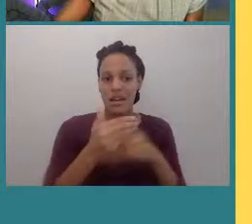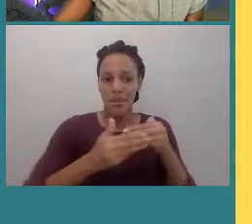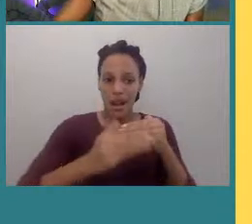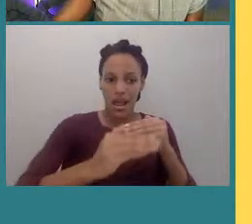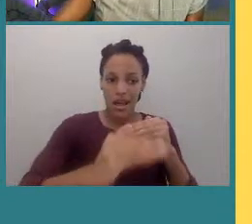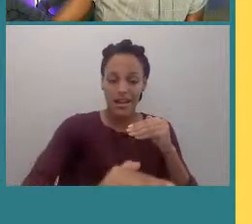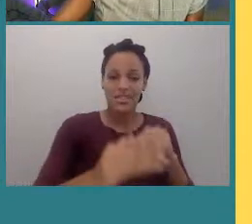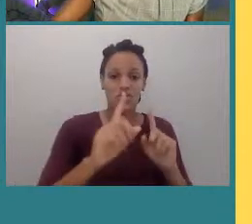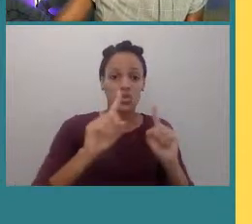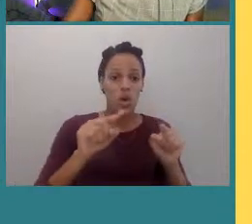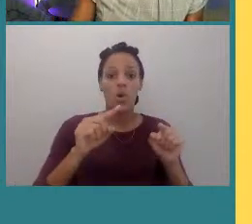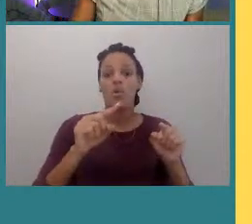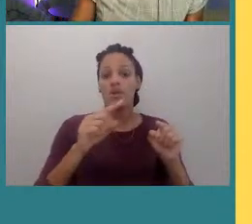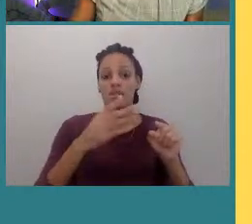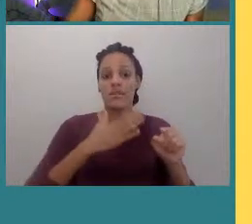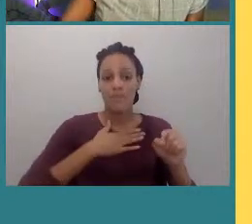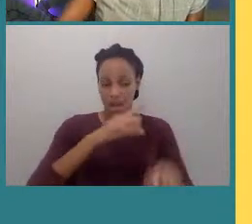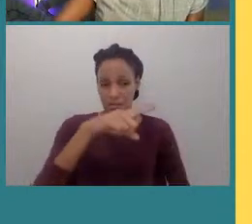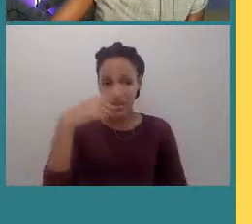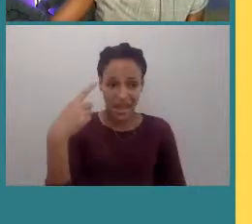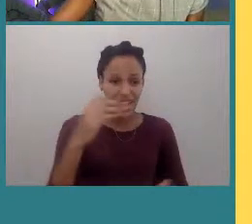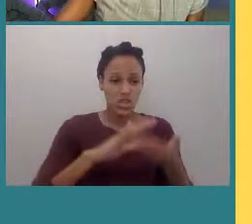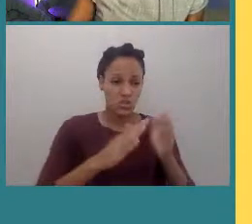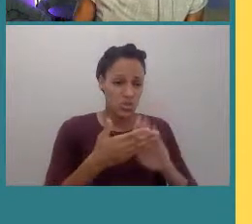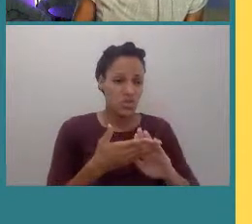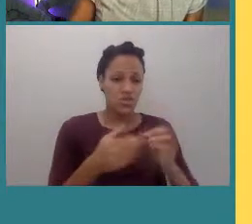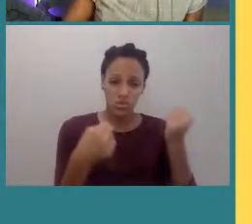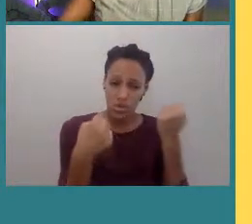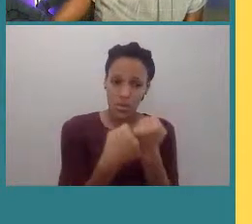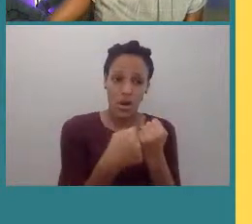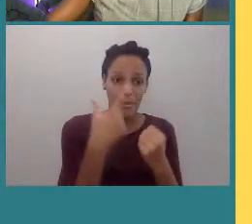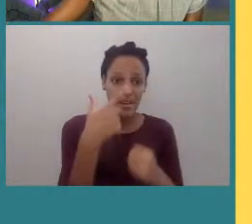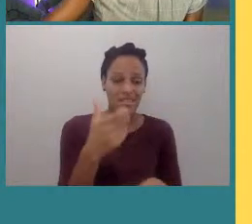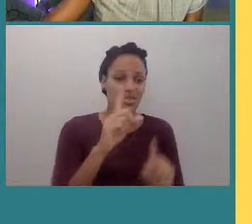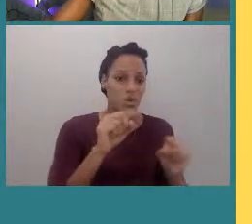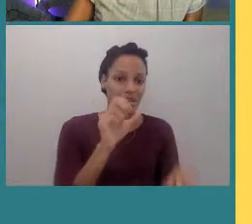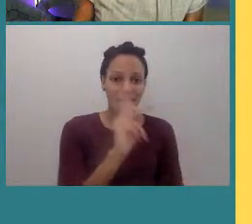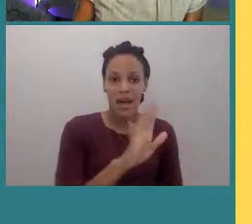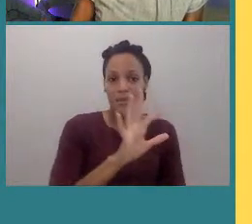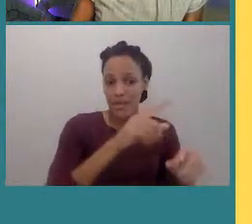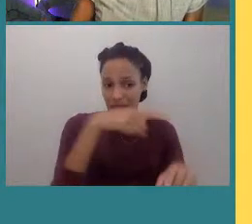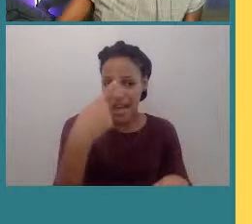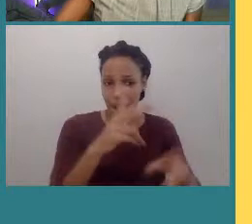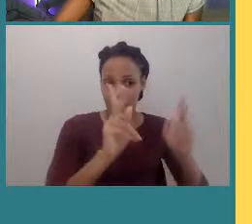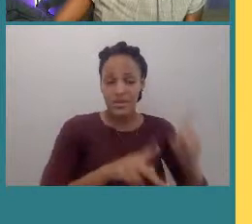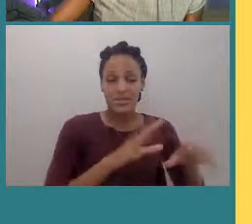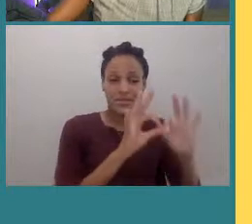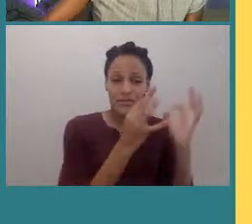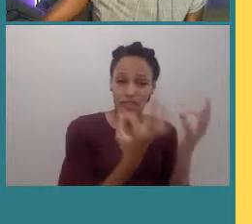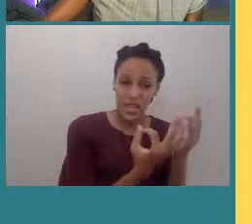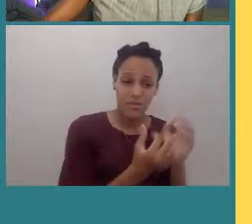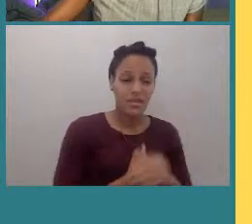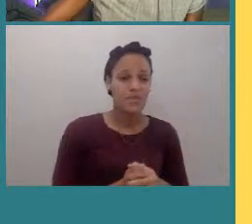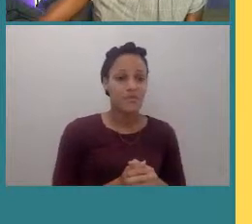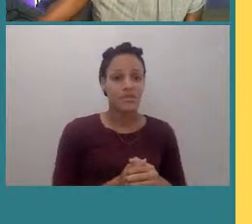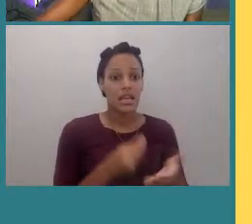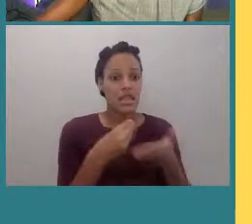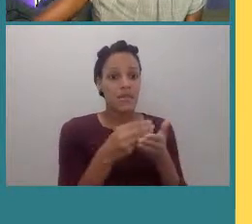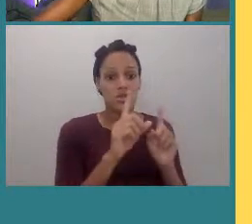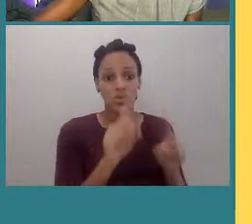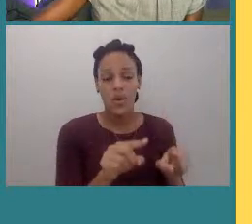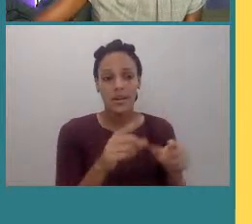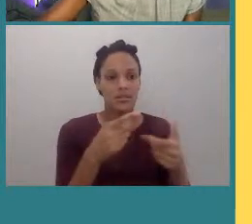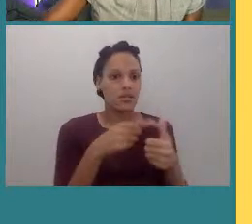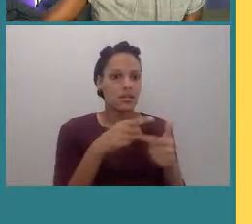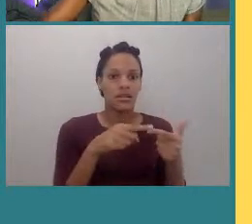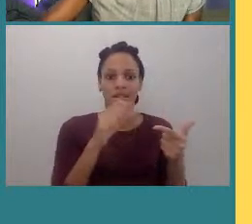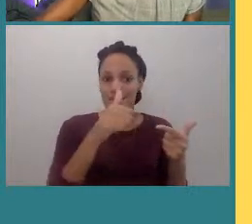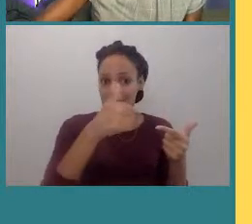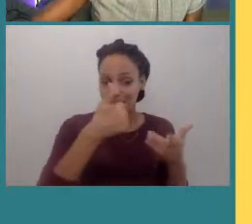is going to the Black business owner and the Black person's family, and it will help them